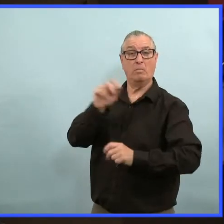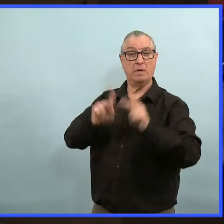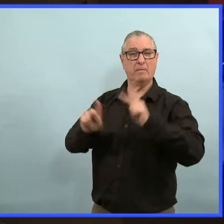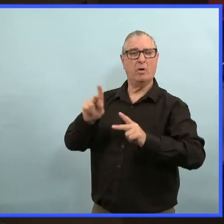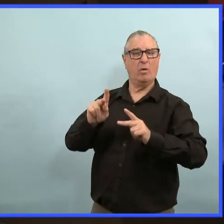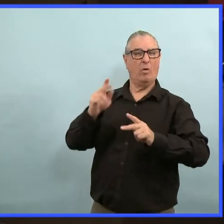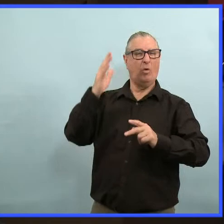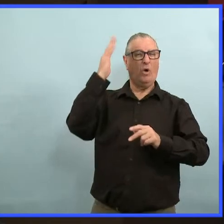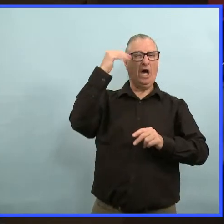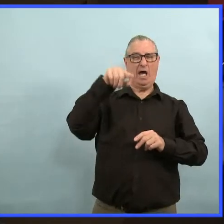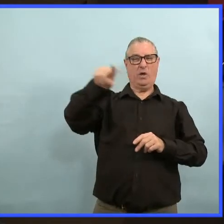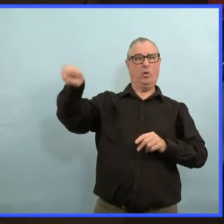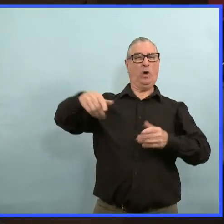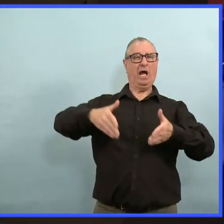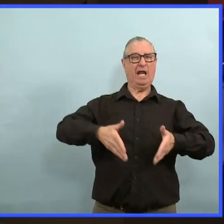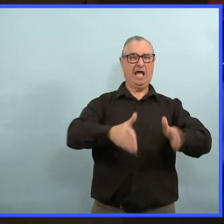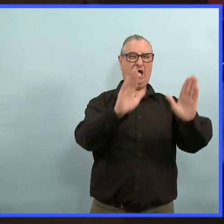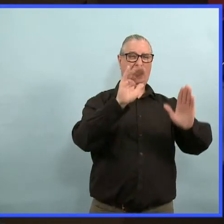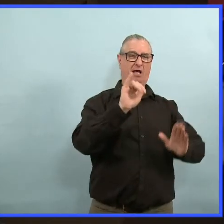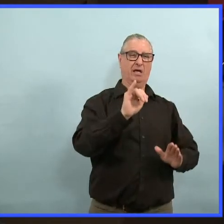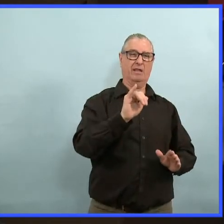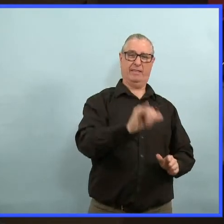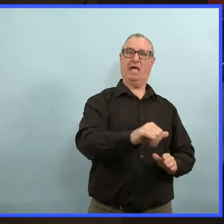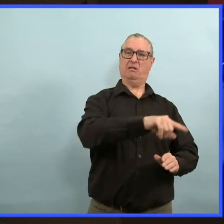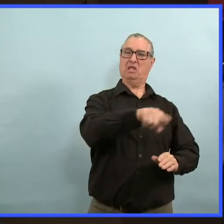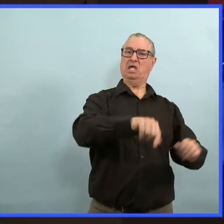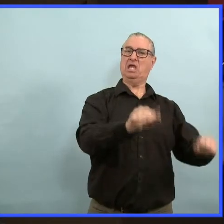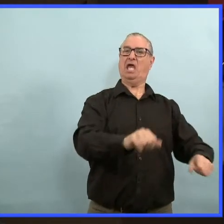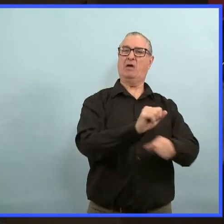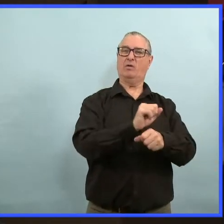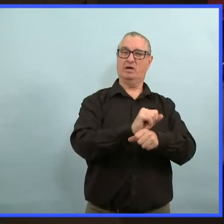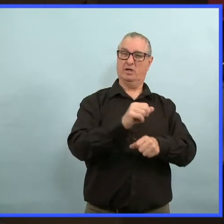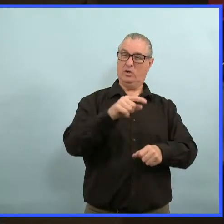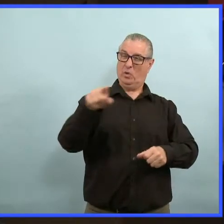or people who have not decided to work because they don't want to do either i mean is this going